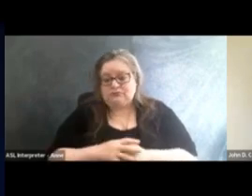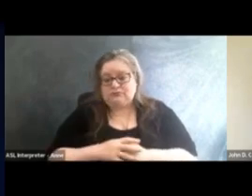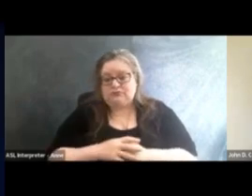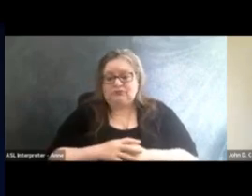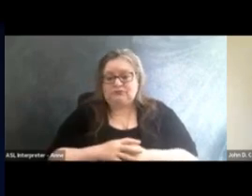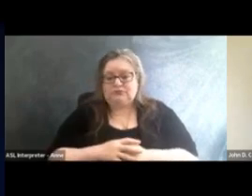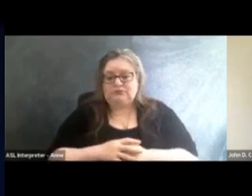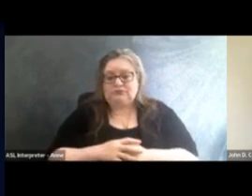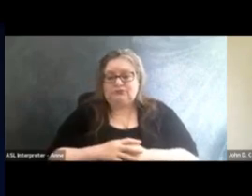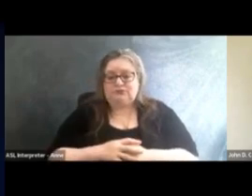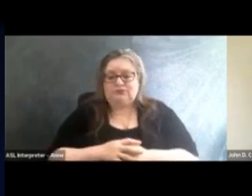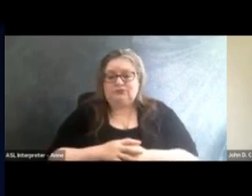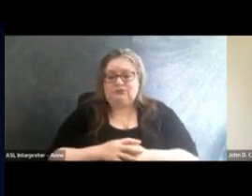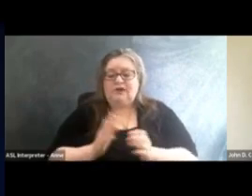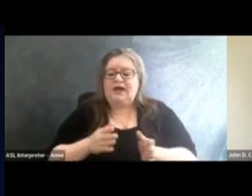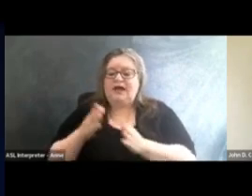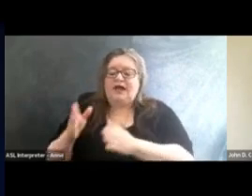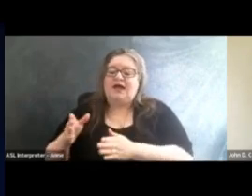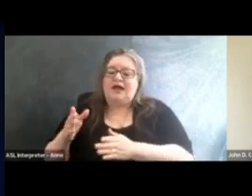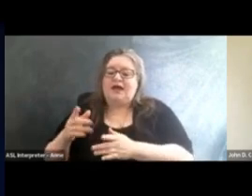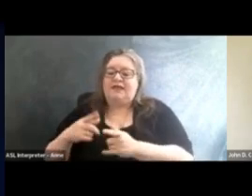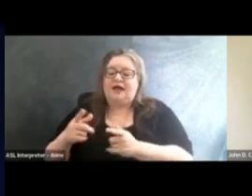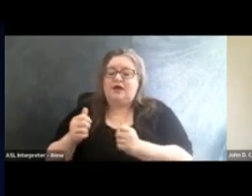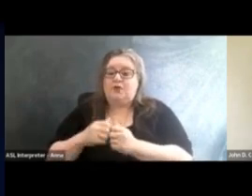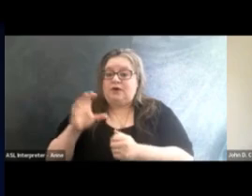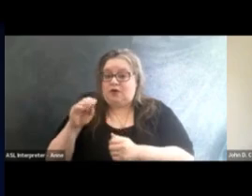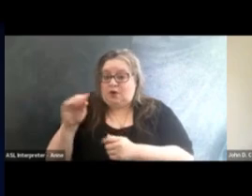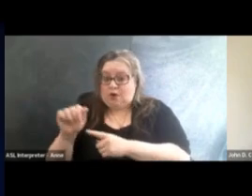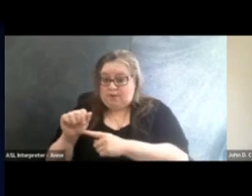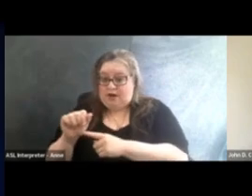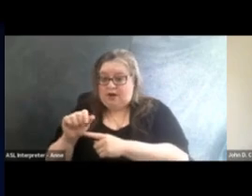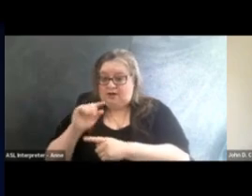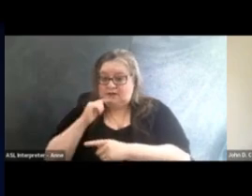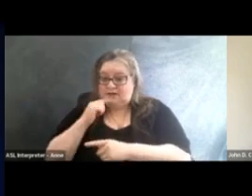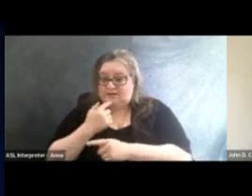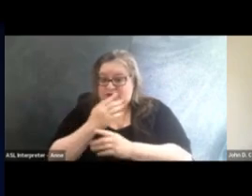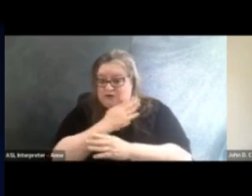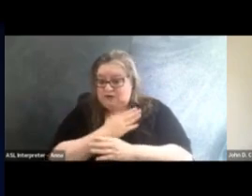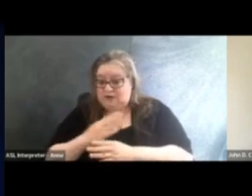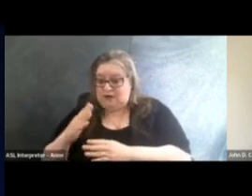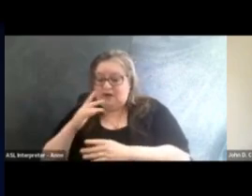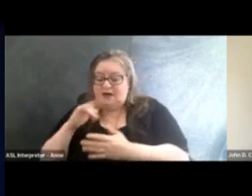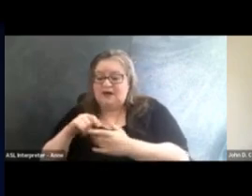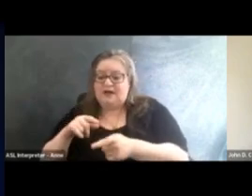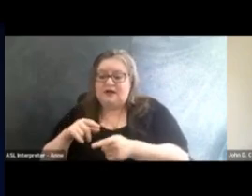then if in with coma, on the most severe end of the range, not only are you unconscious,